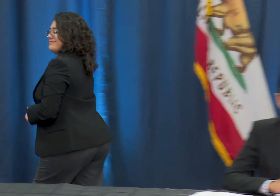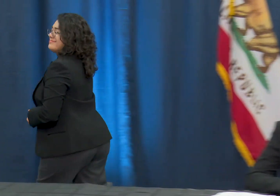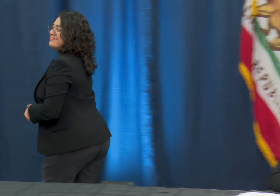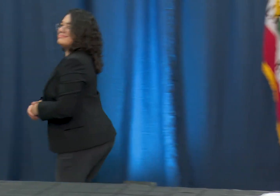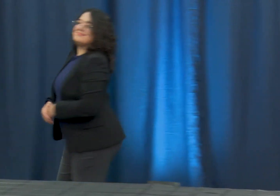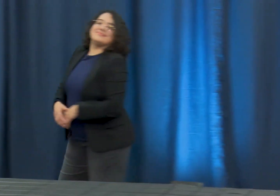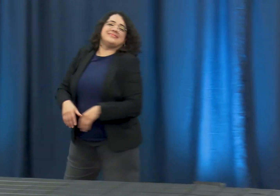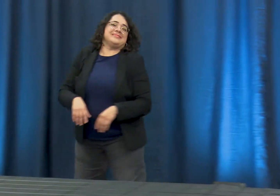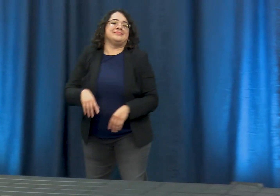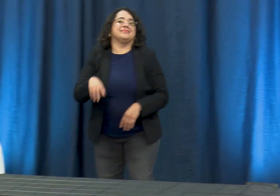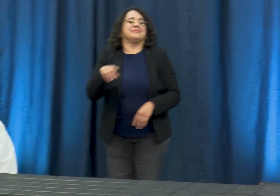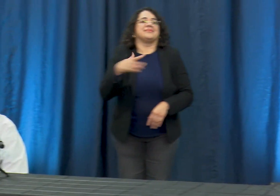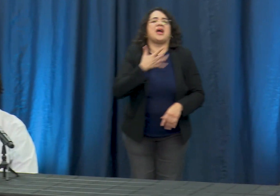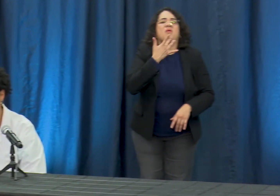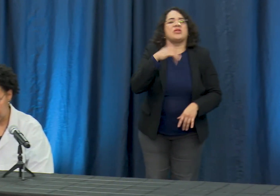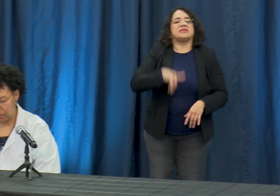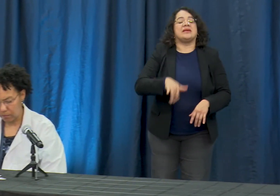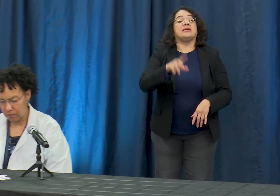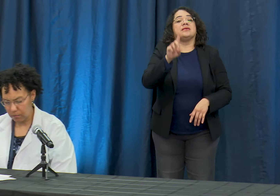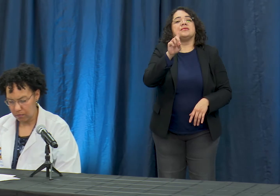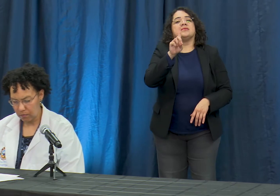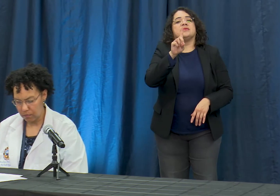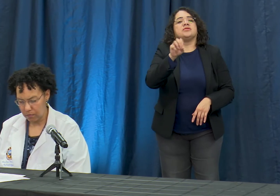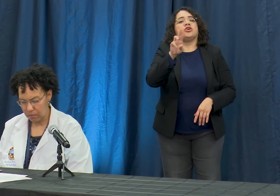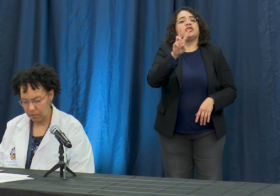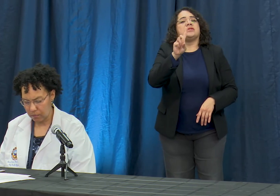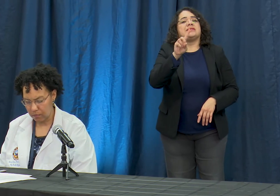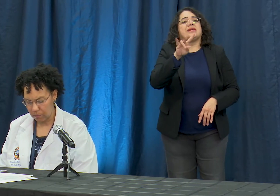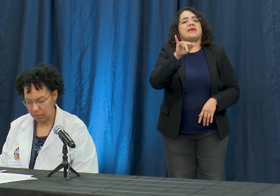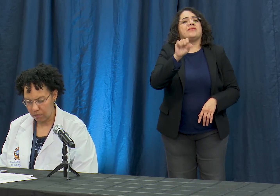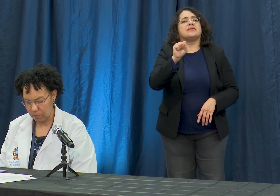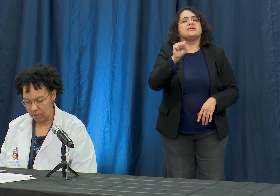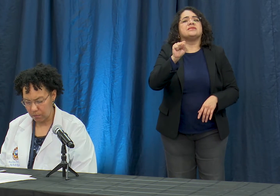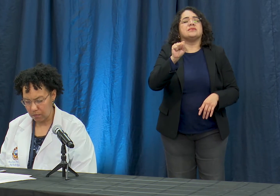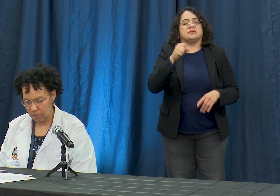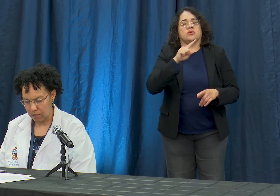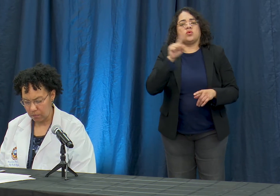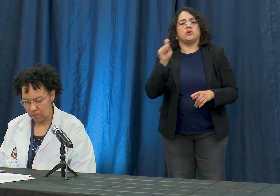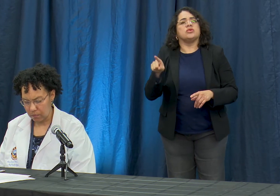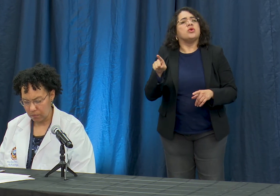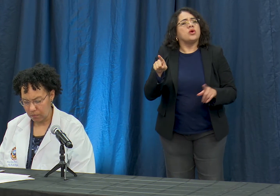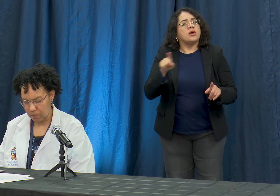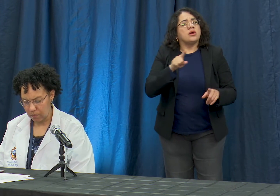Weiner introduced a bill requiring data collection which show COVID-19 health